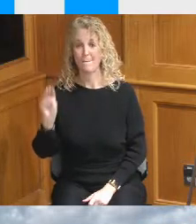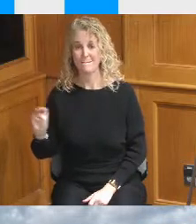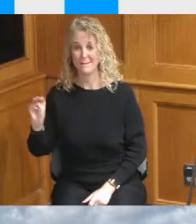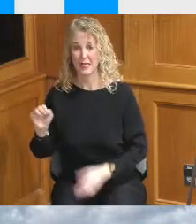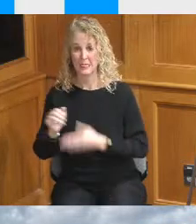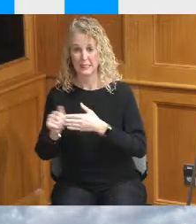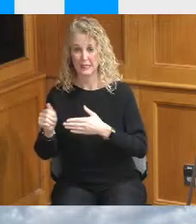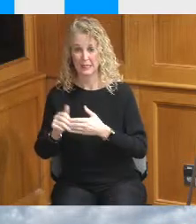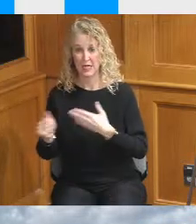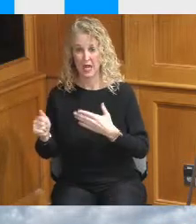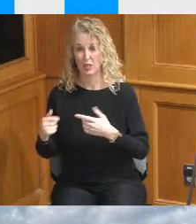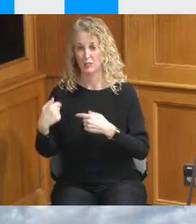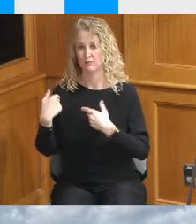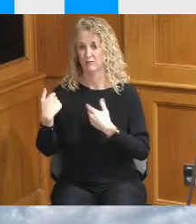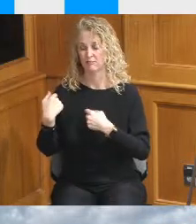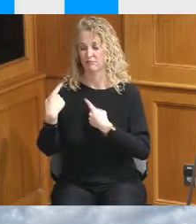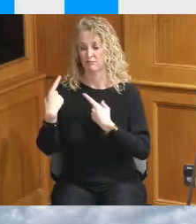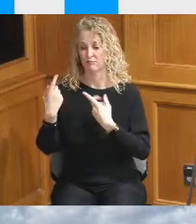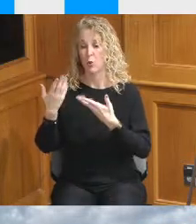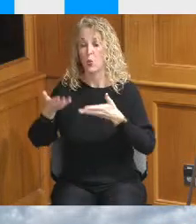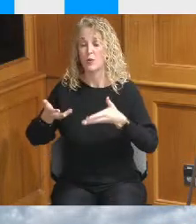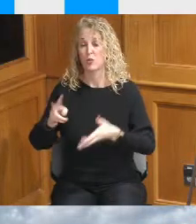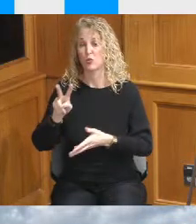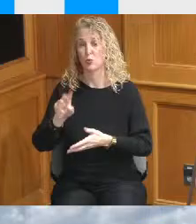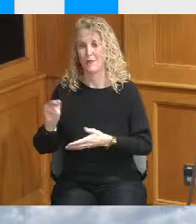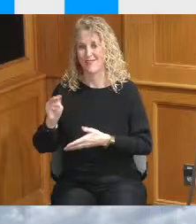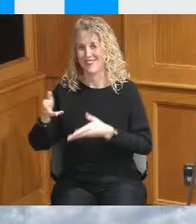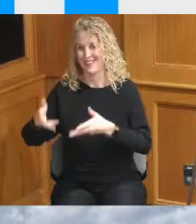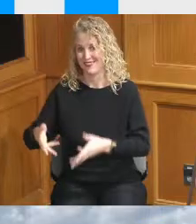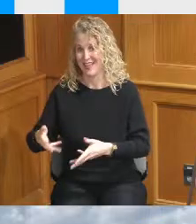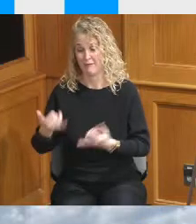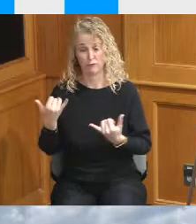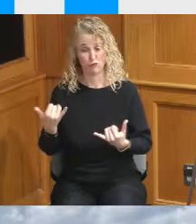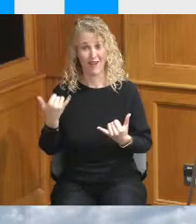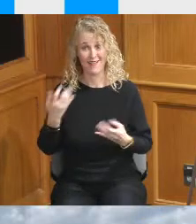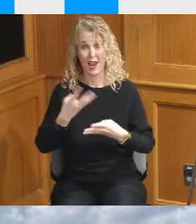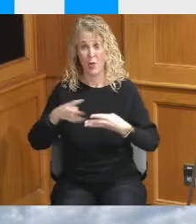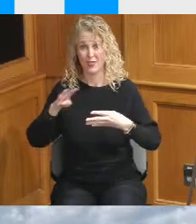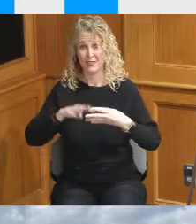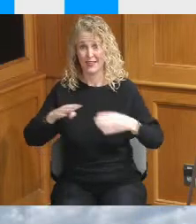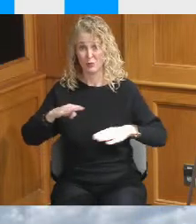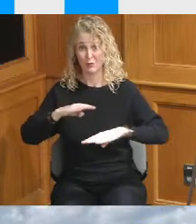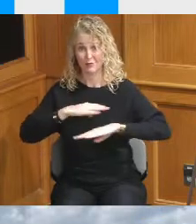about 2 million remaining currently we are on schedule and within budget and expect